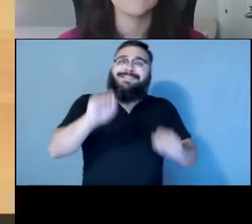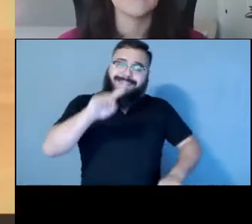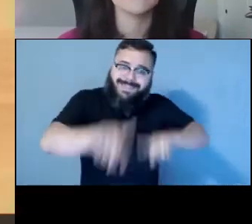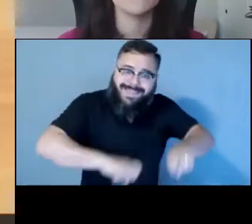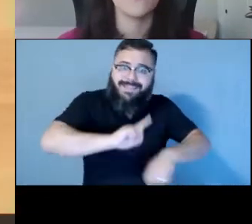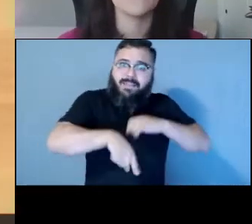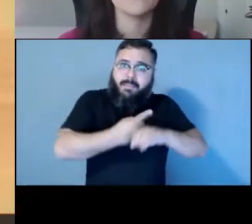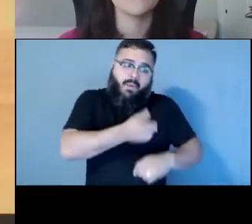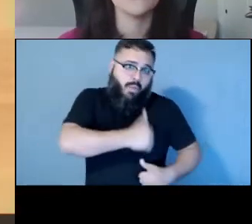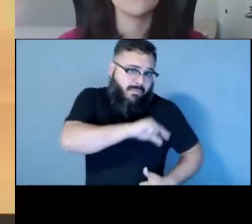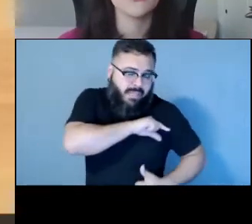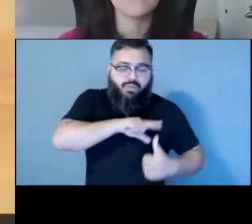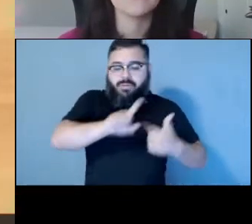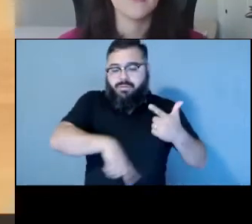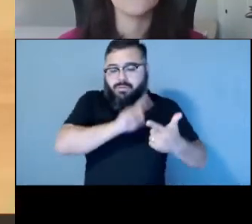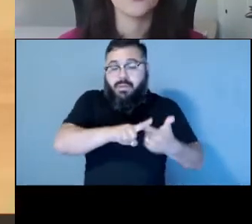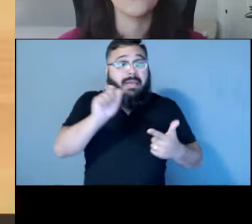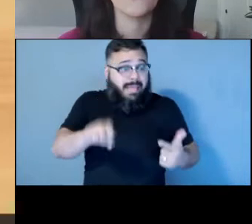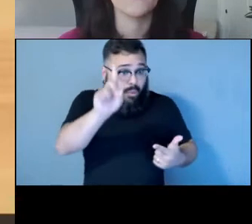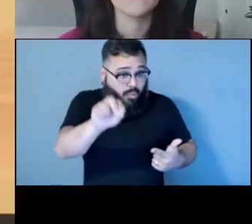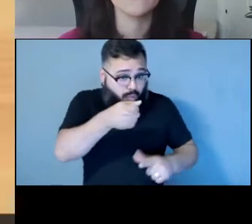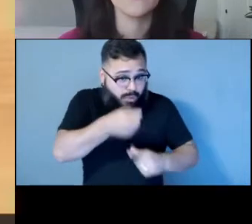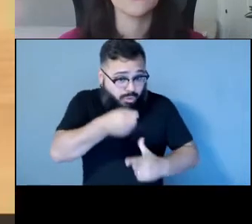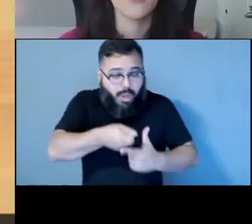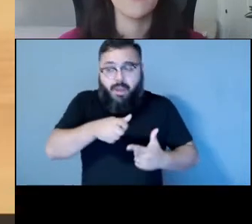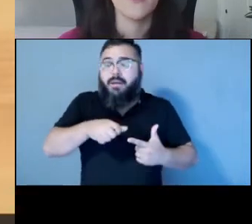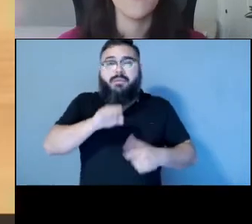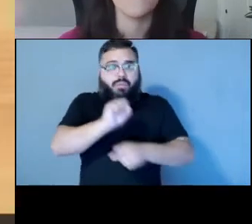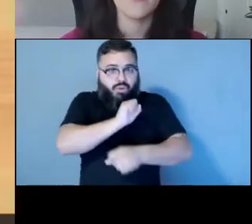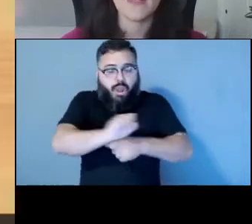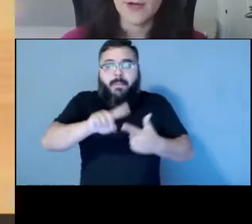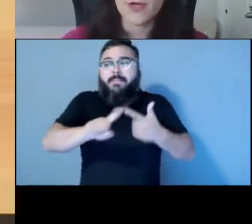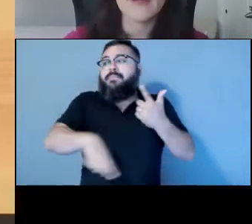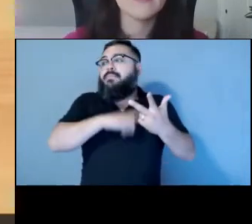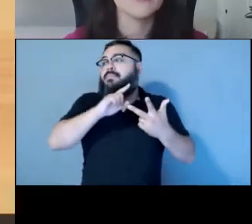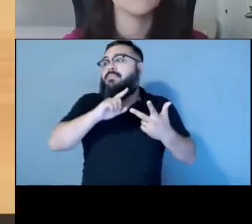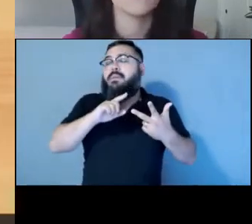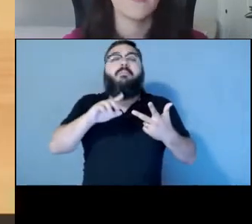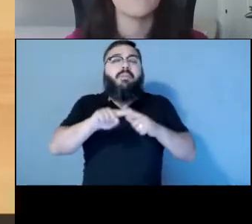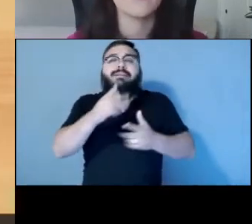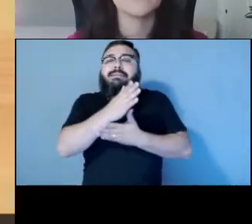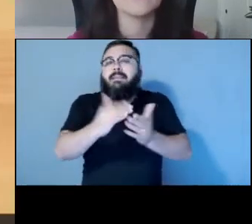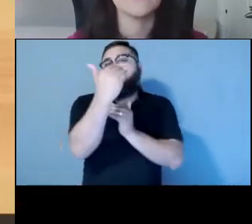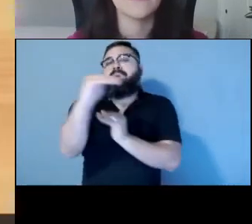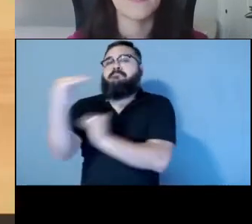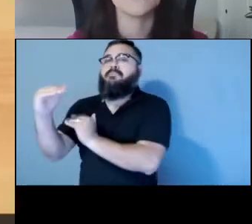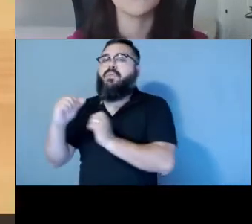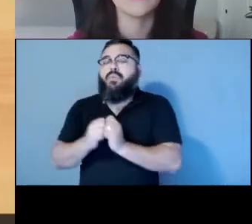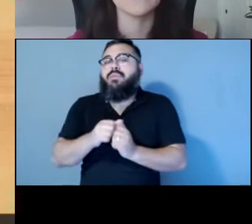they can ask you about whether you can do the job itself or your performance of doing the job, but there are limitations on that because they have to relate